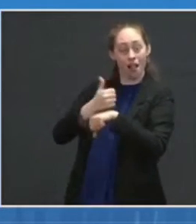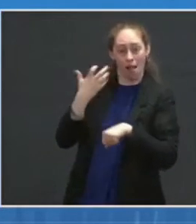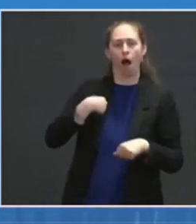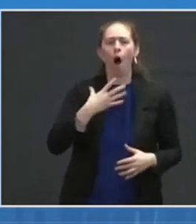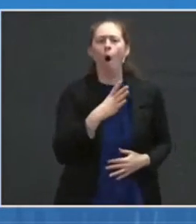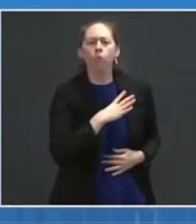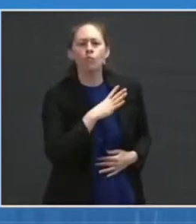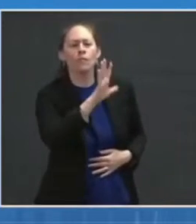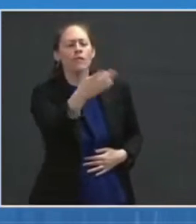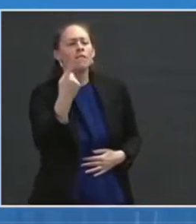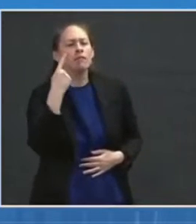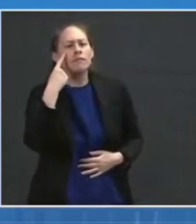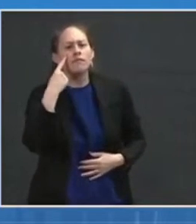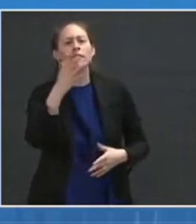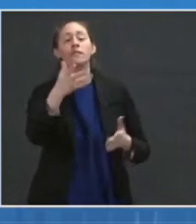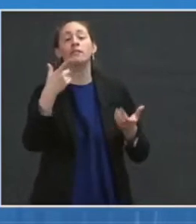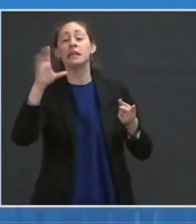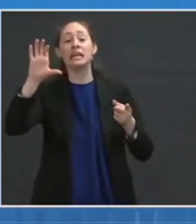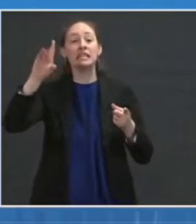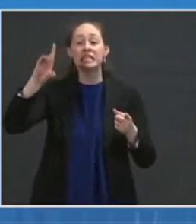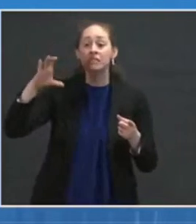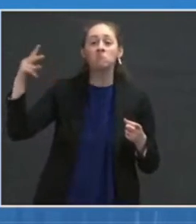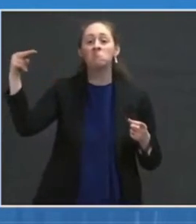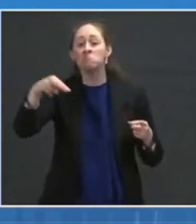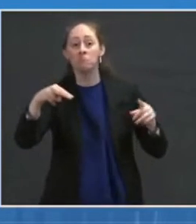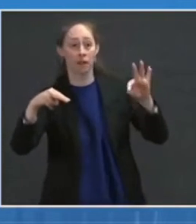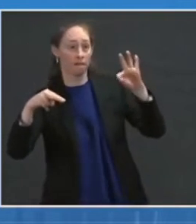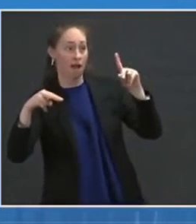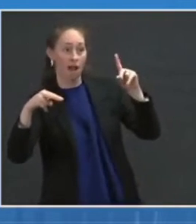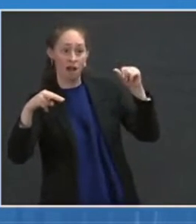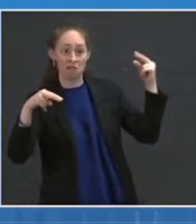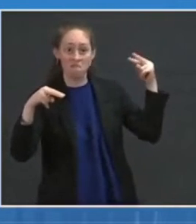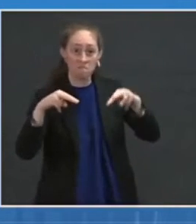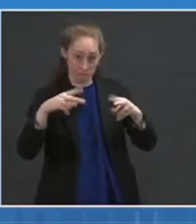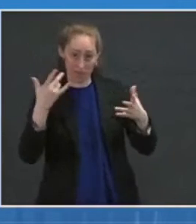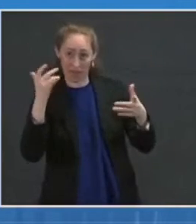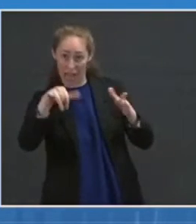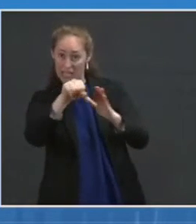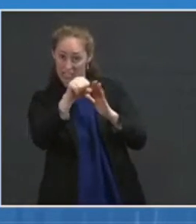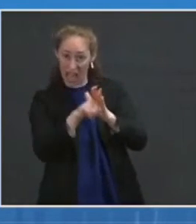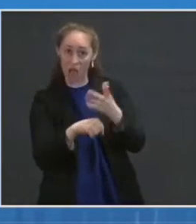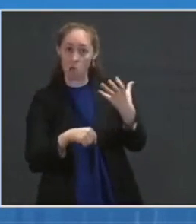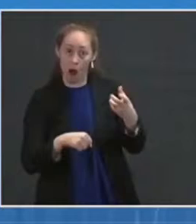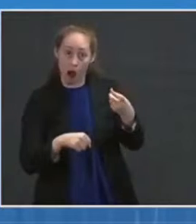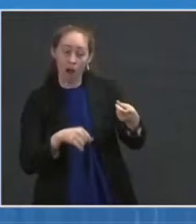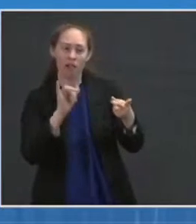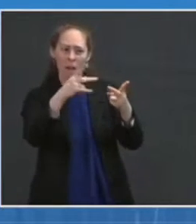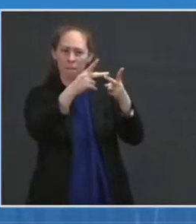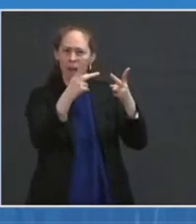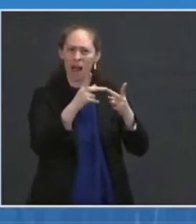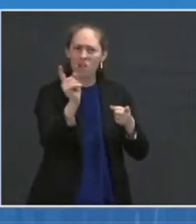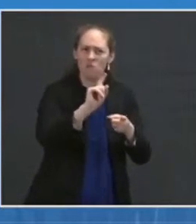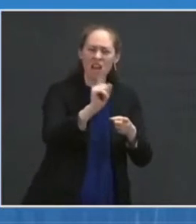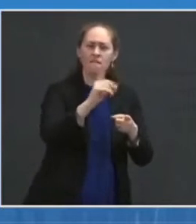GOVERNOR THAT SAYS WE ARE VERY INTERESTED IN THIS. AND THEN WHEN WE WORK WITH THE